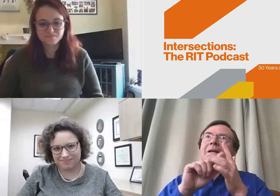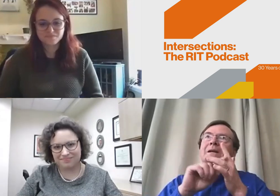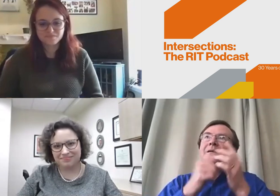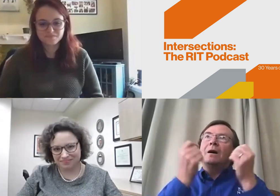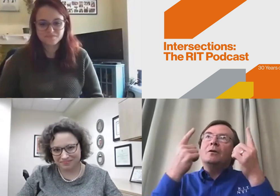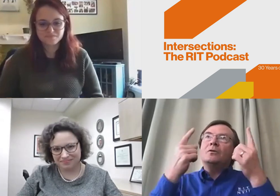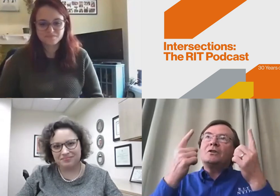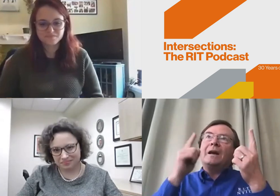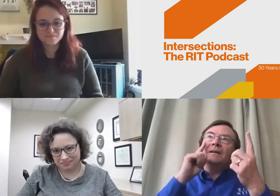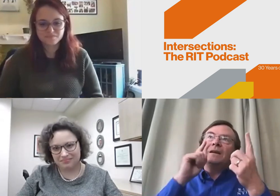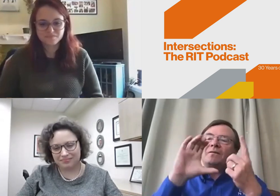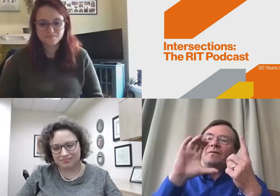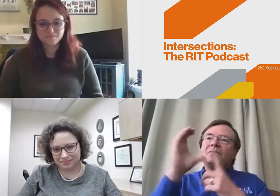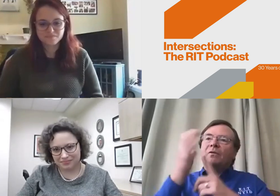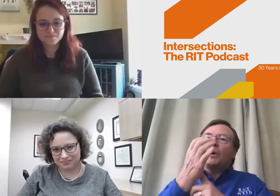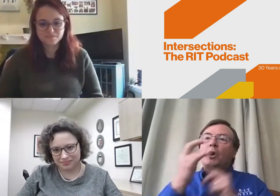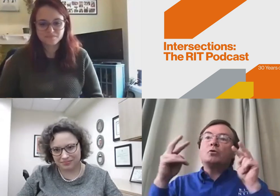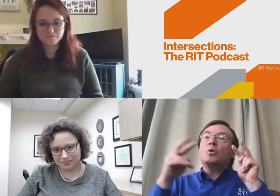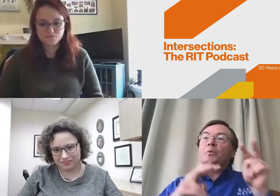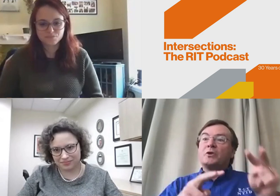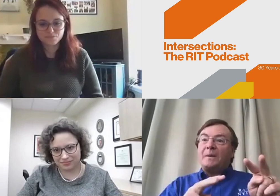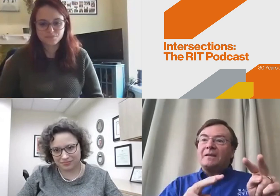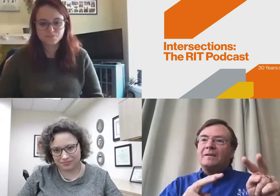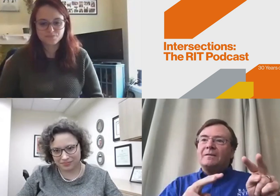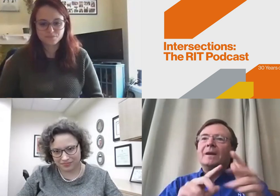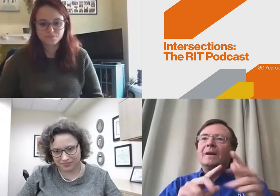to understand deafness from a cultural perspective.